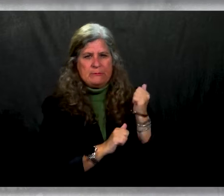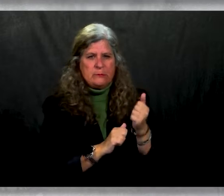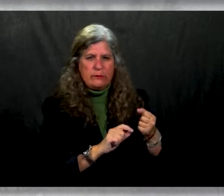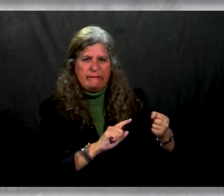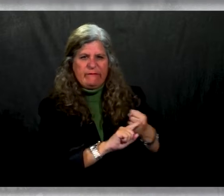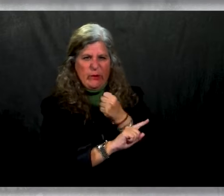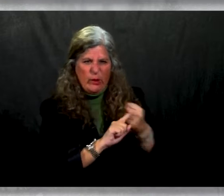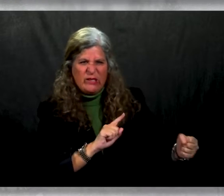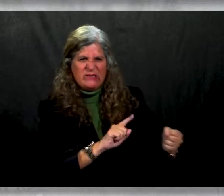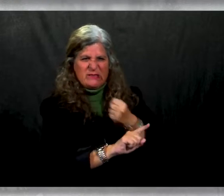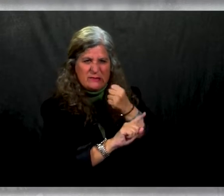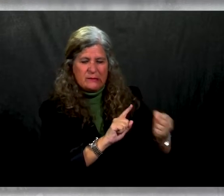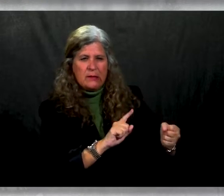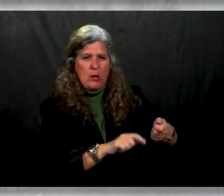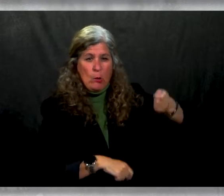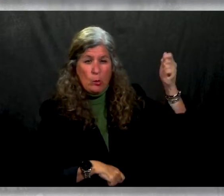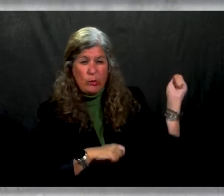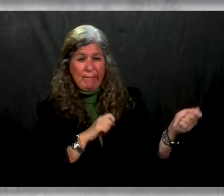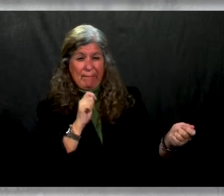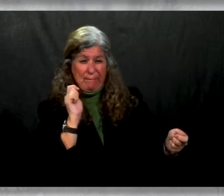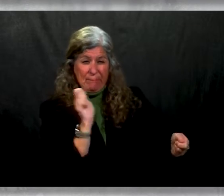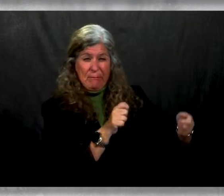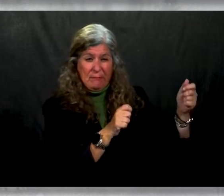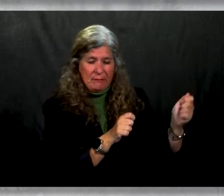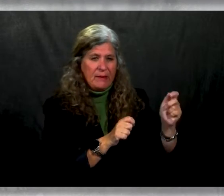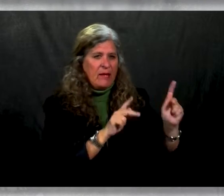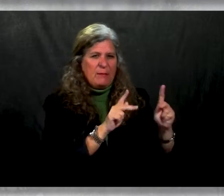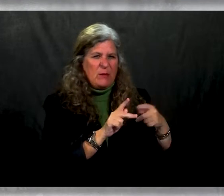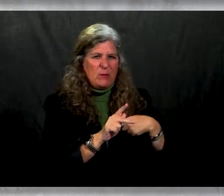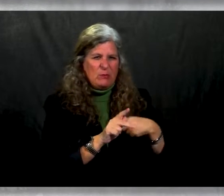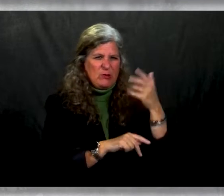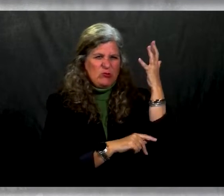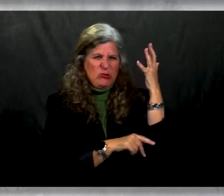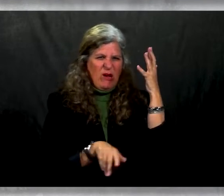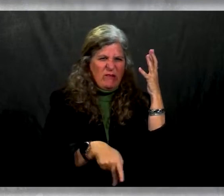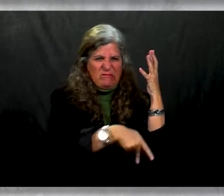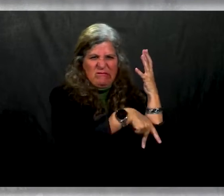Beatings, whippings, people being tied to trees,